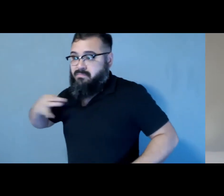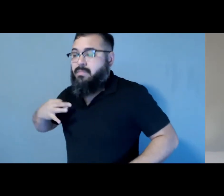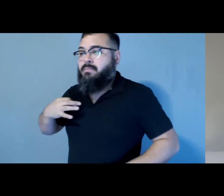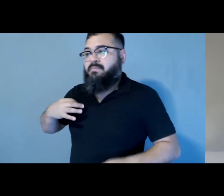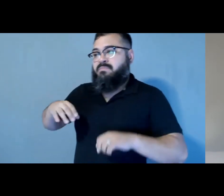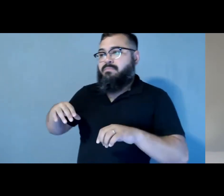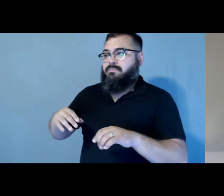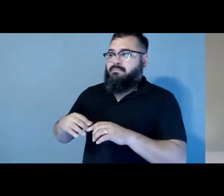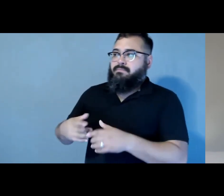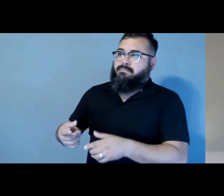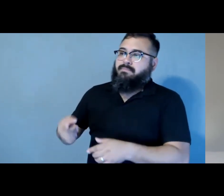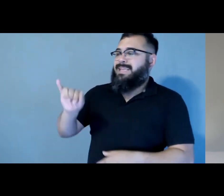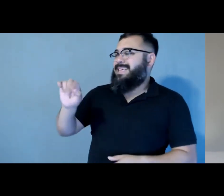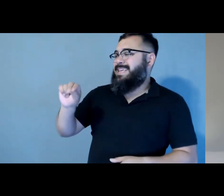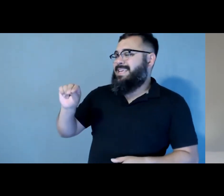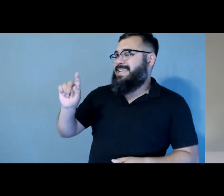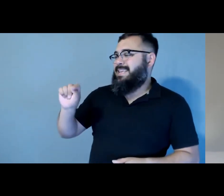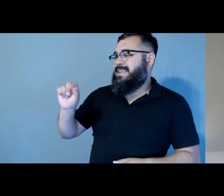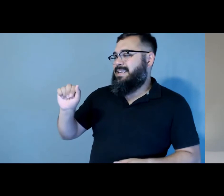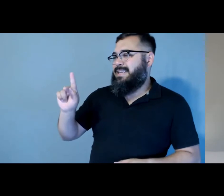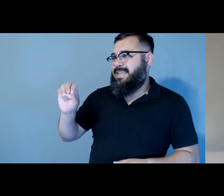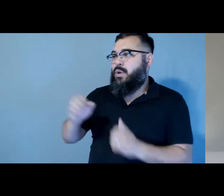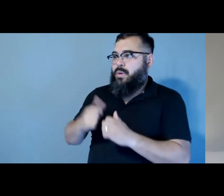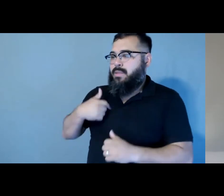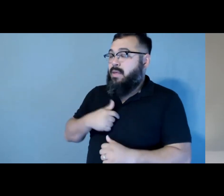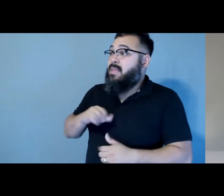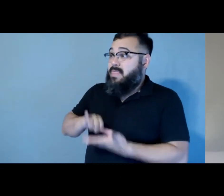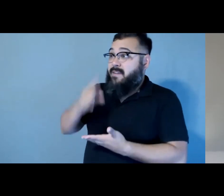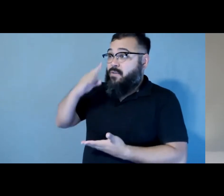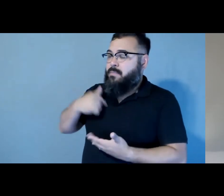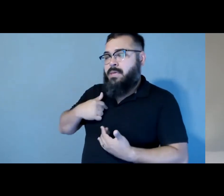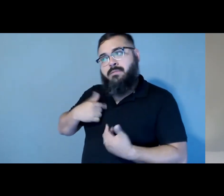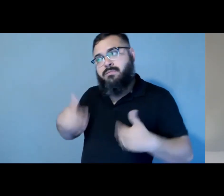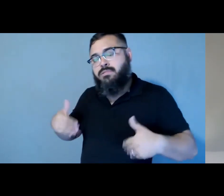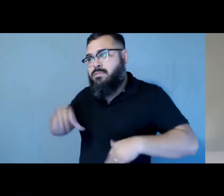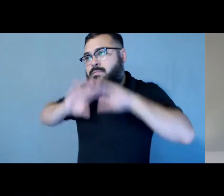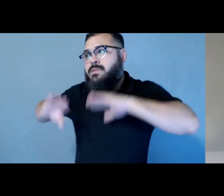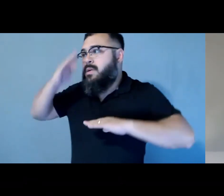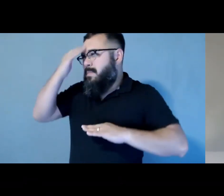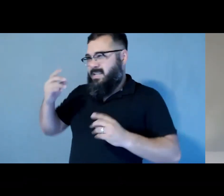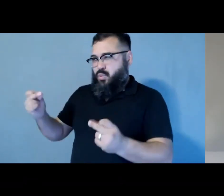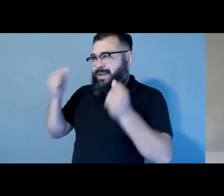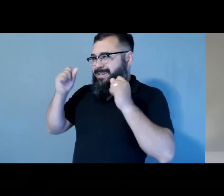And that sort of thing really makes me very frustrated because it very clearly can screen out people with disabilities in a way